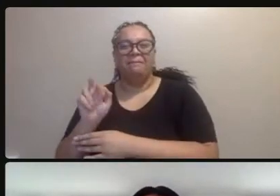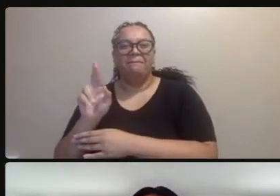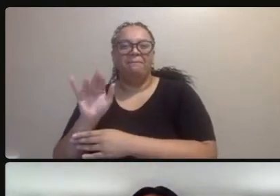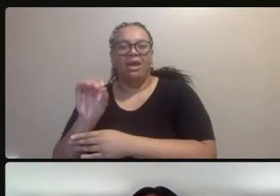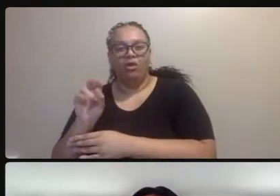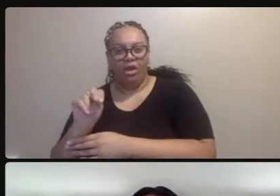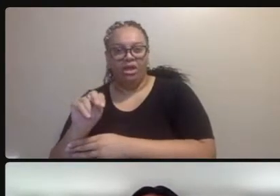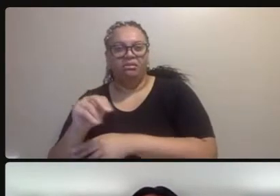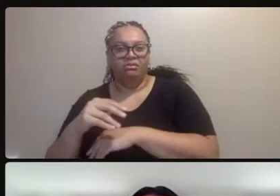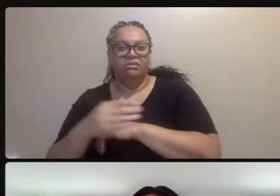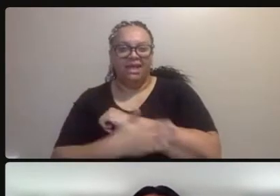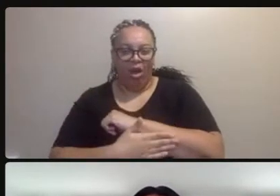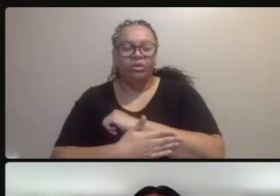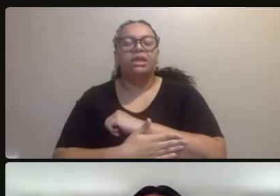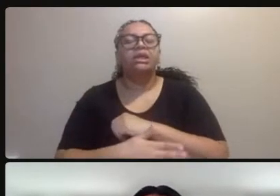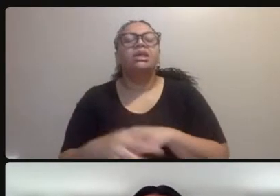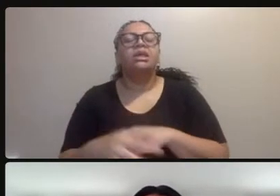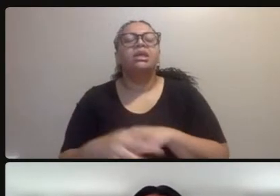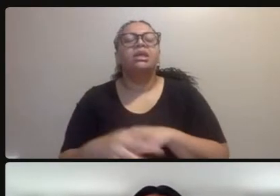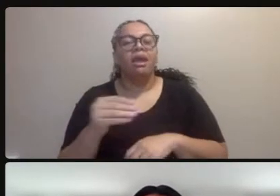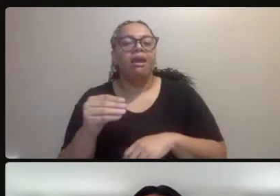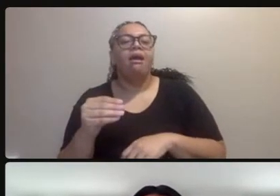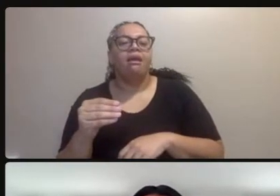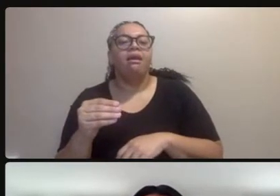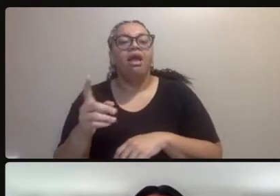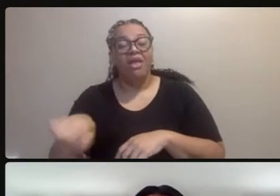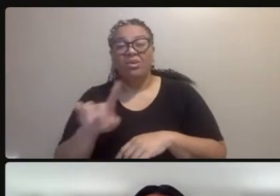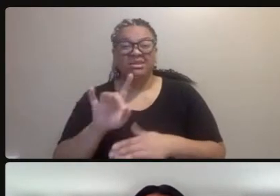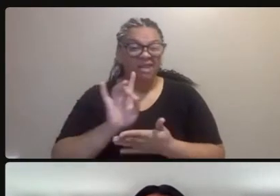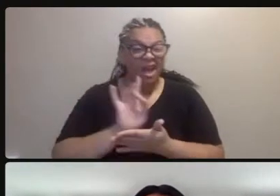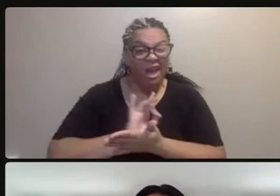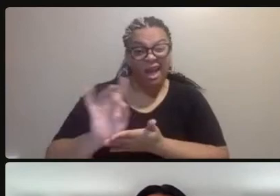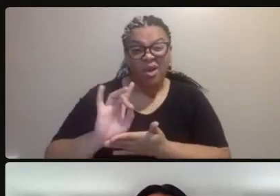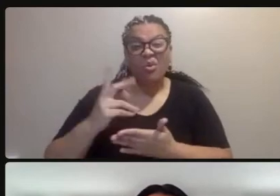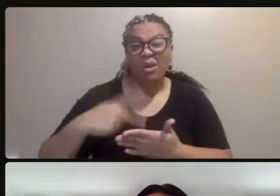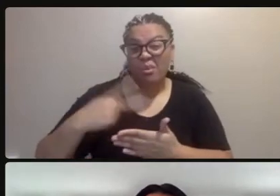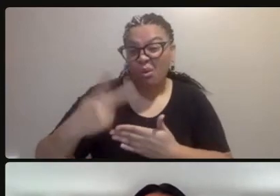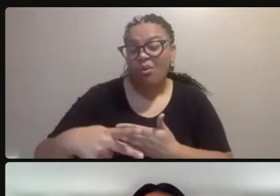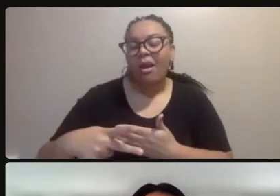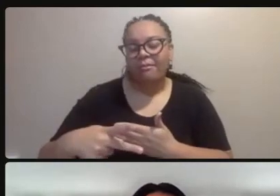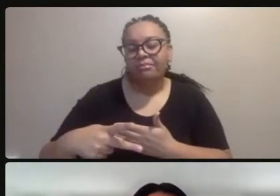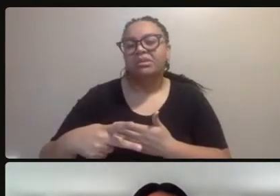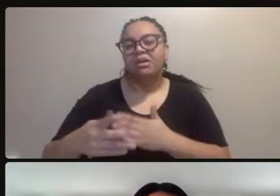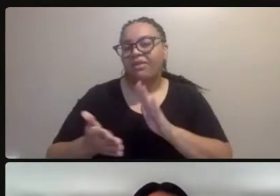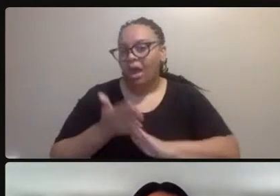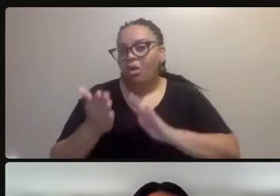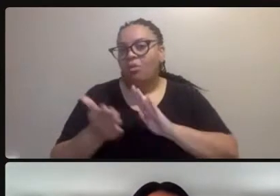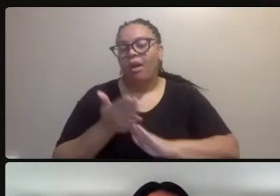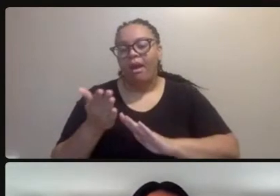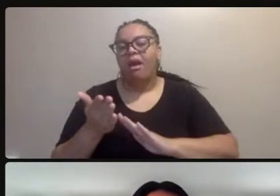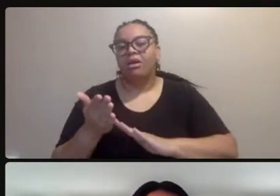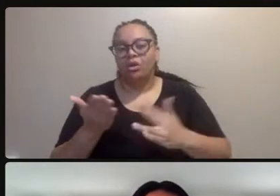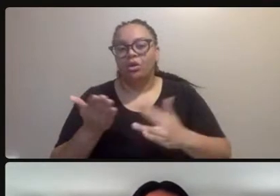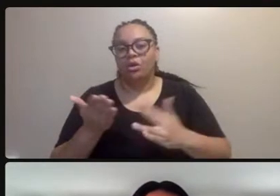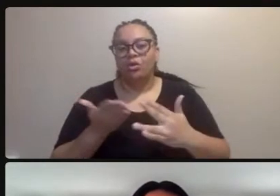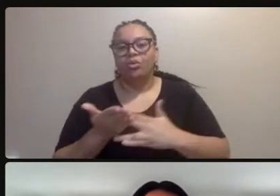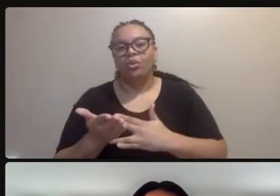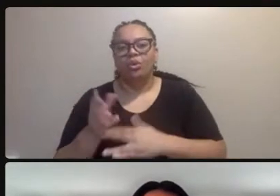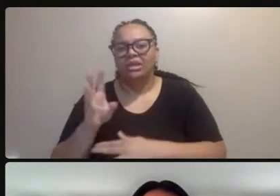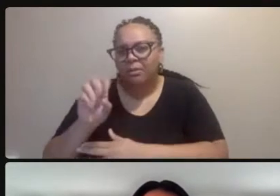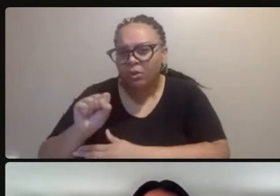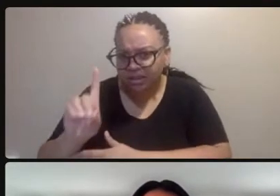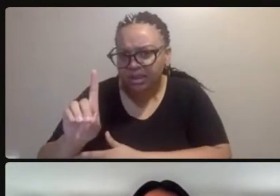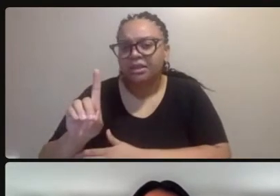AND A DIRECTOR FOR SEVEN YEARS.